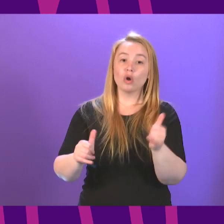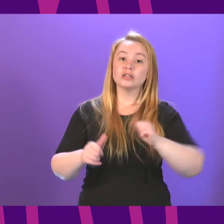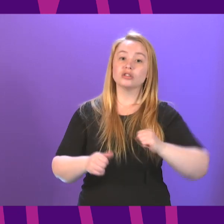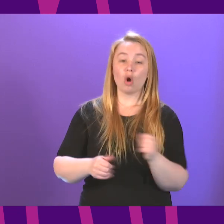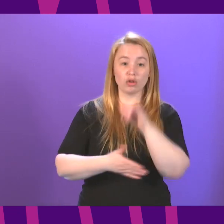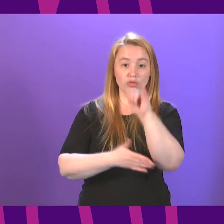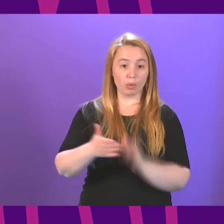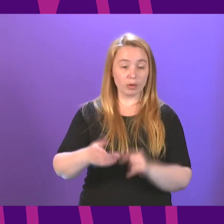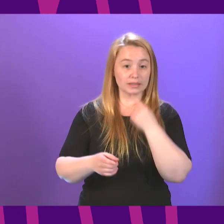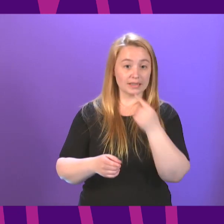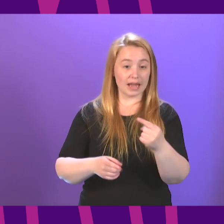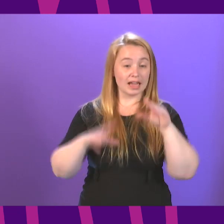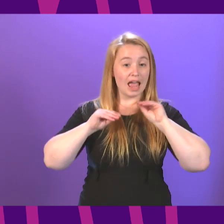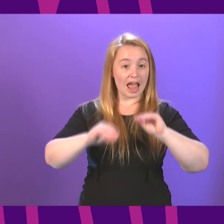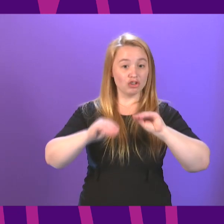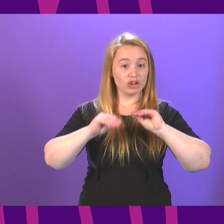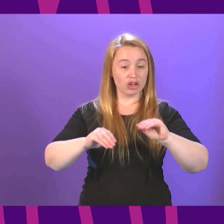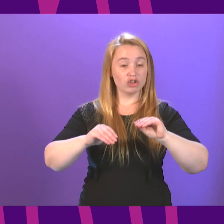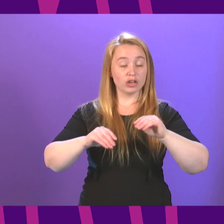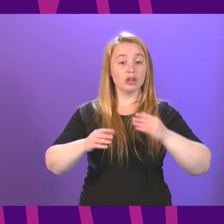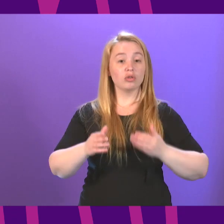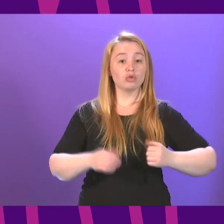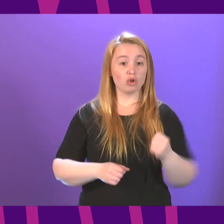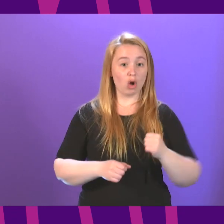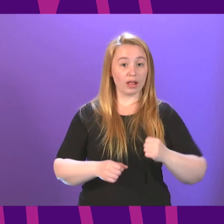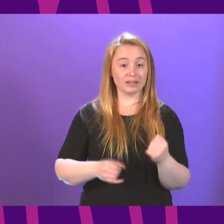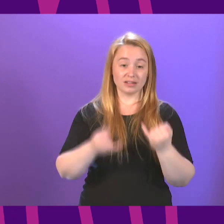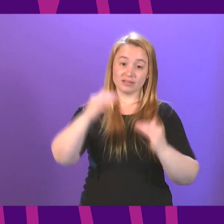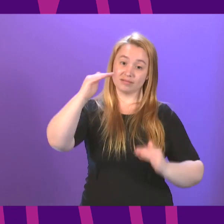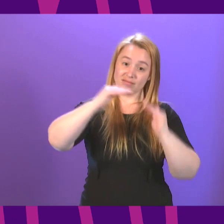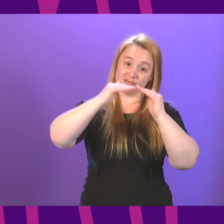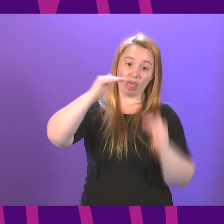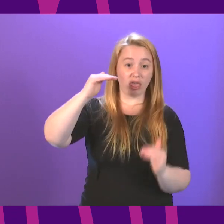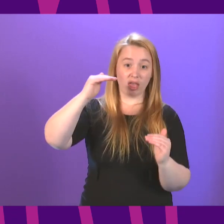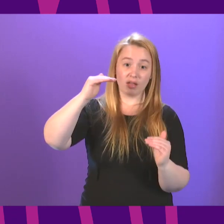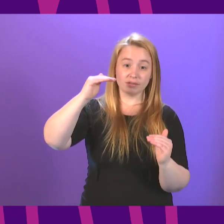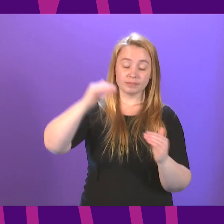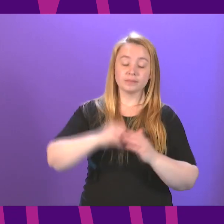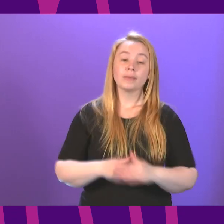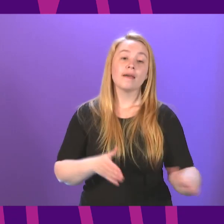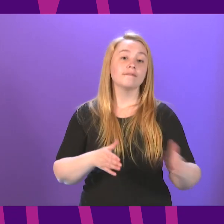performance on education is “limited and falls short”. The First Minister said that she would